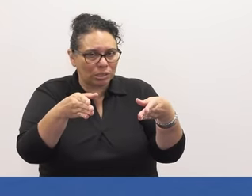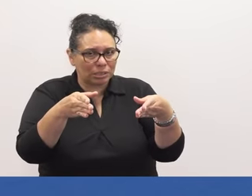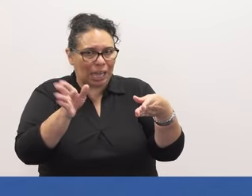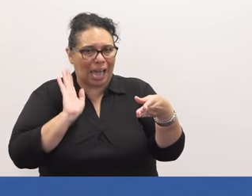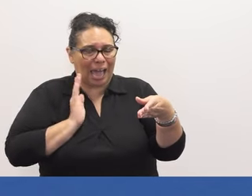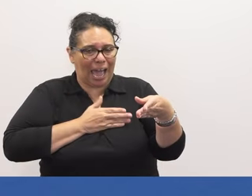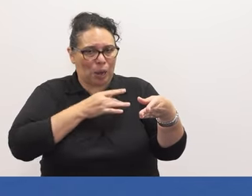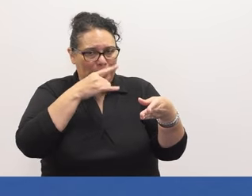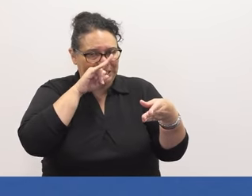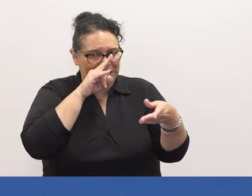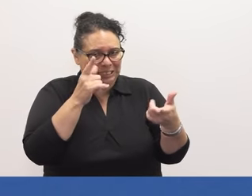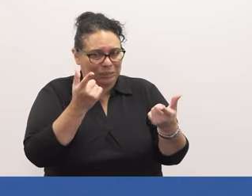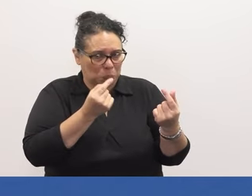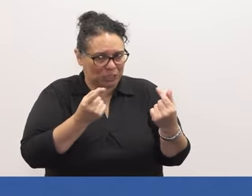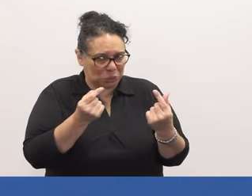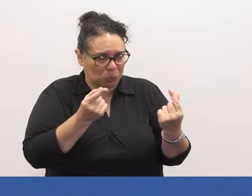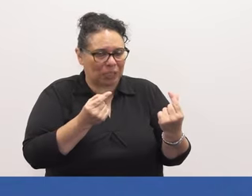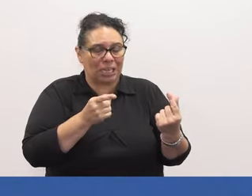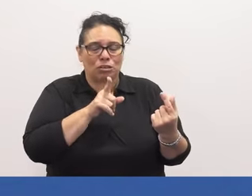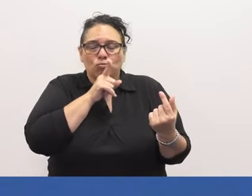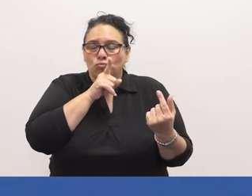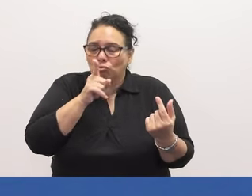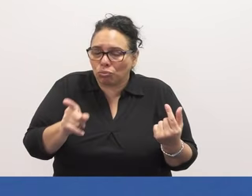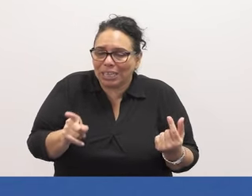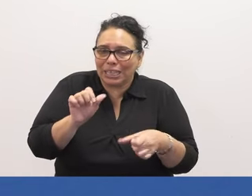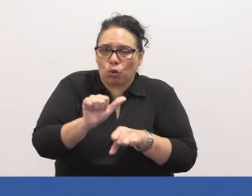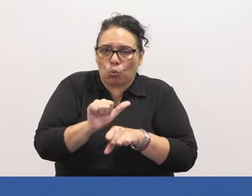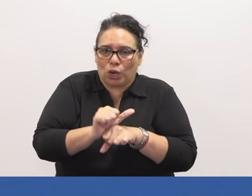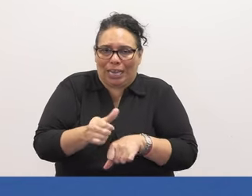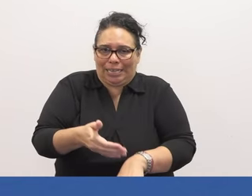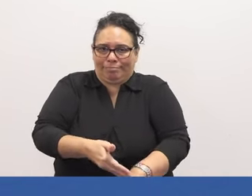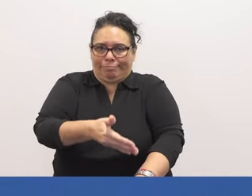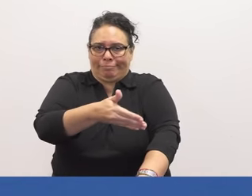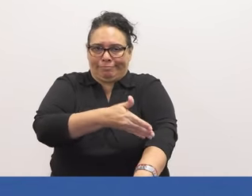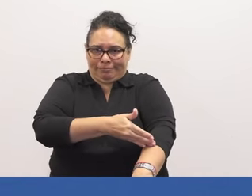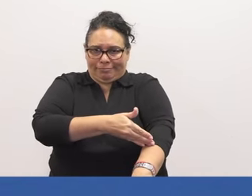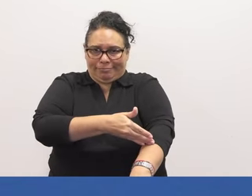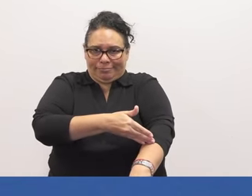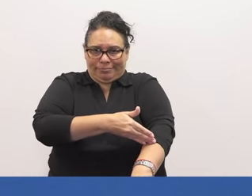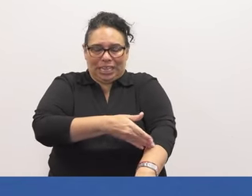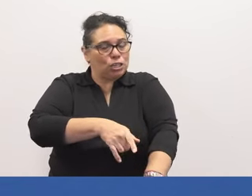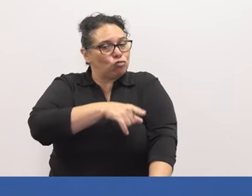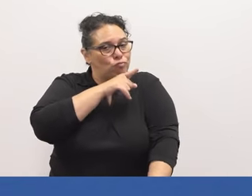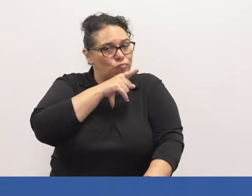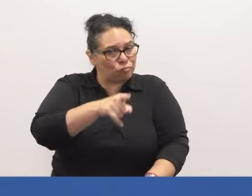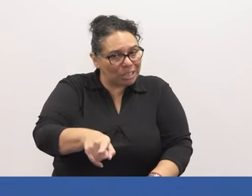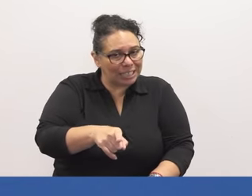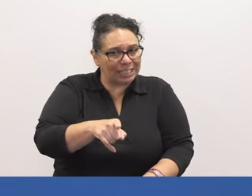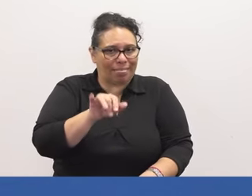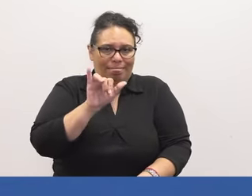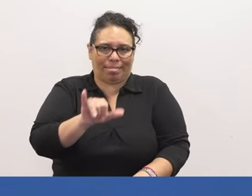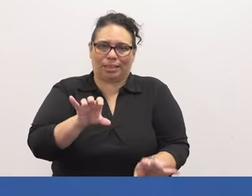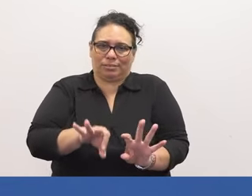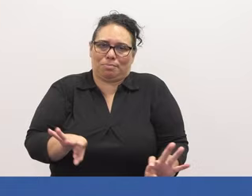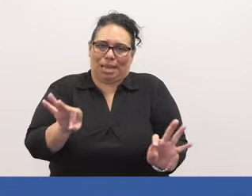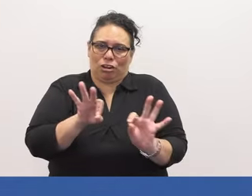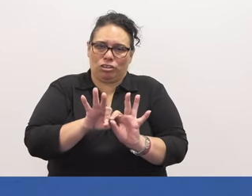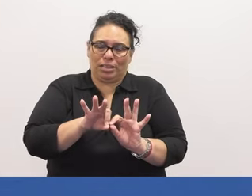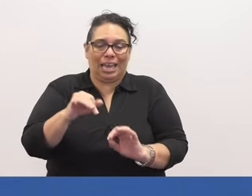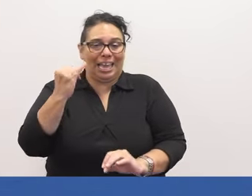and really work on improving that. Because really, truly, that's what matters. And if you're a parent in this district,